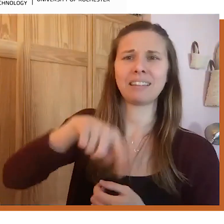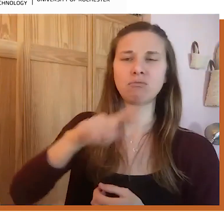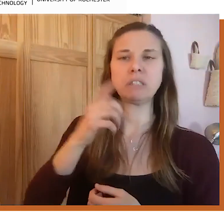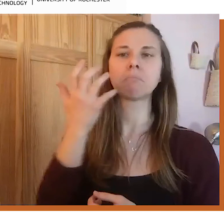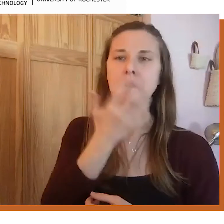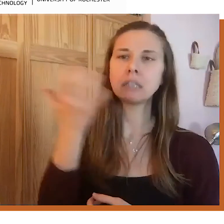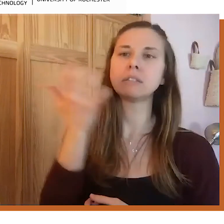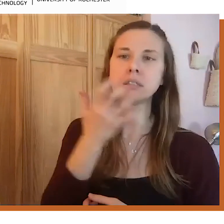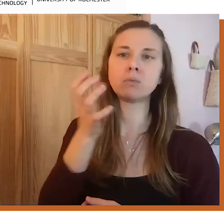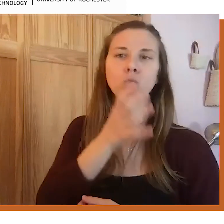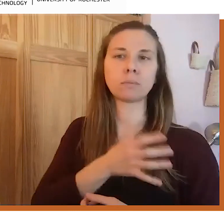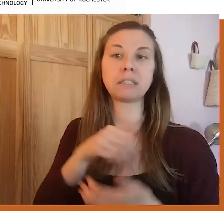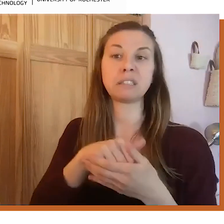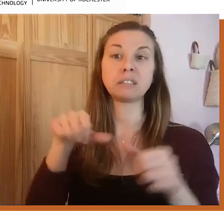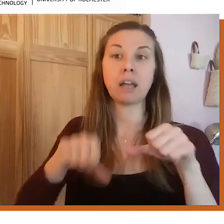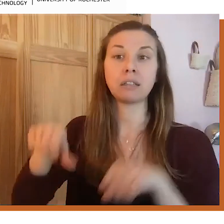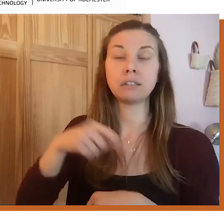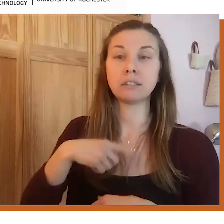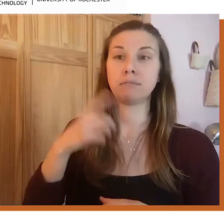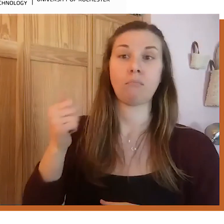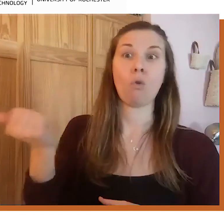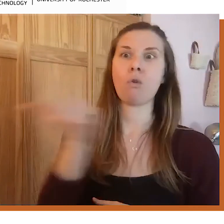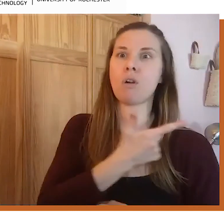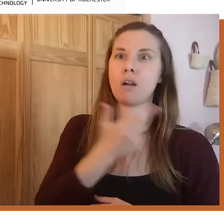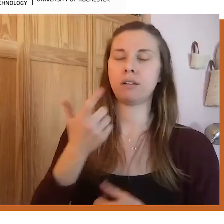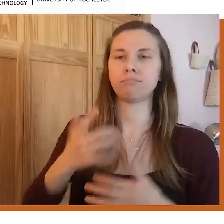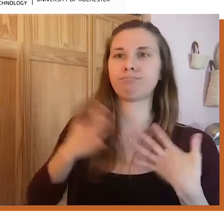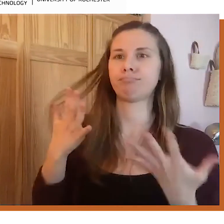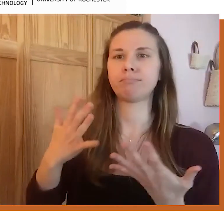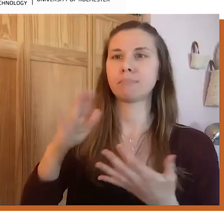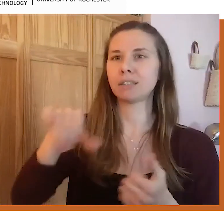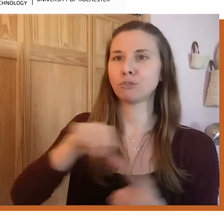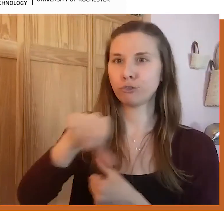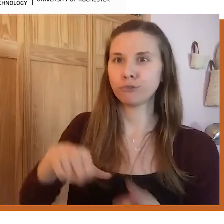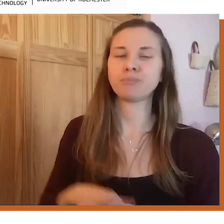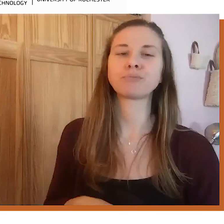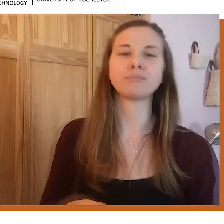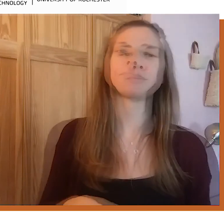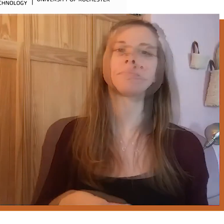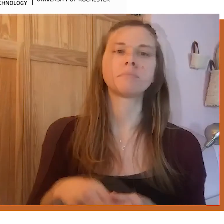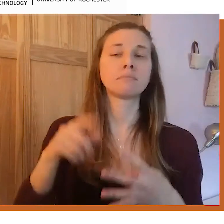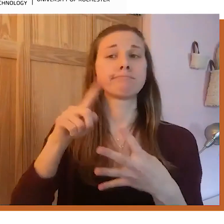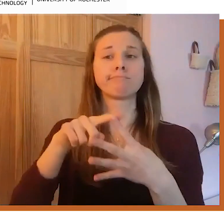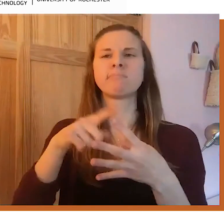and really a number of amazing women in science, an we just all inspired each other.